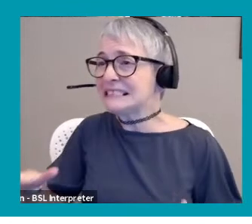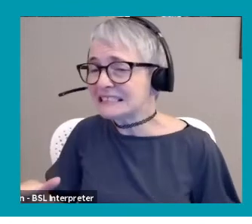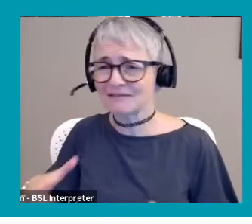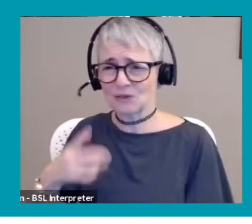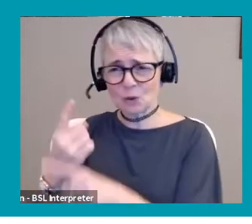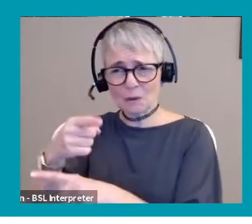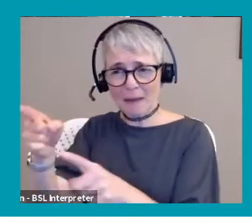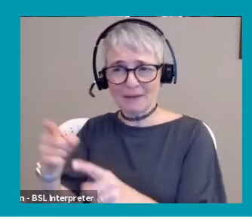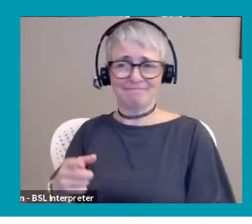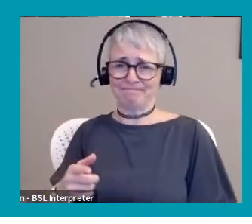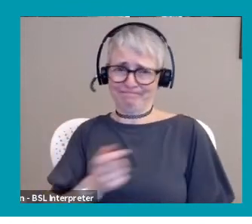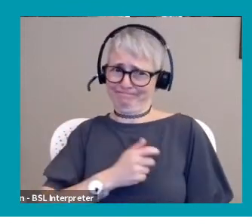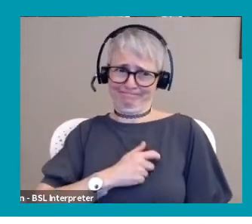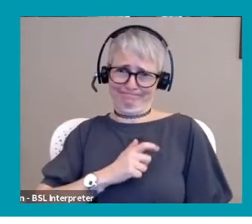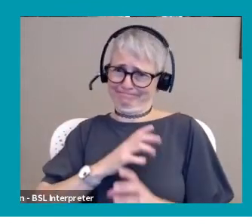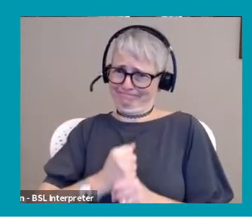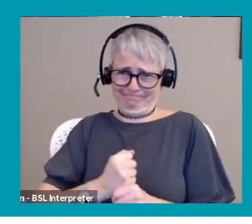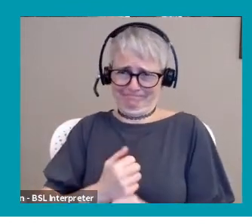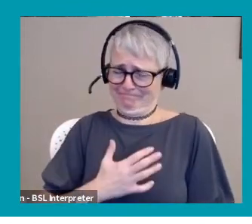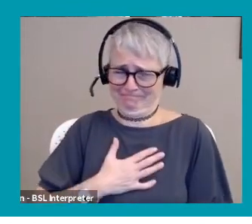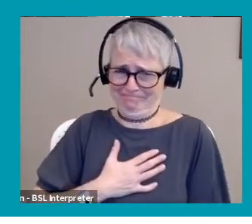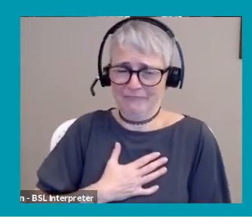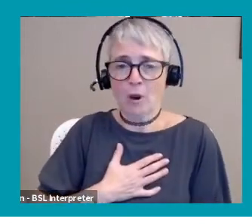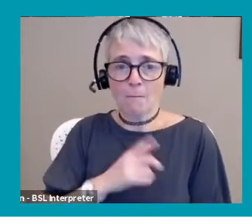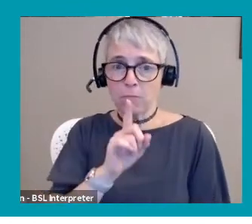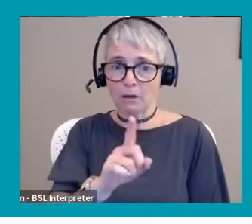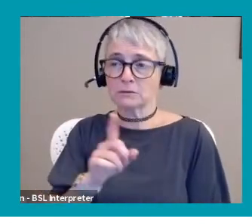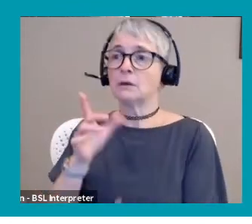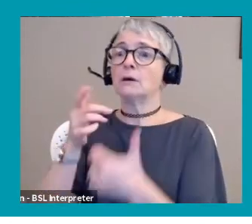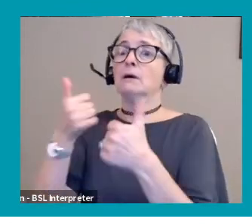about that networking can be the difference between finding a vacancy